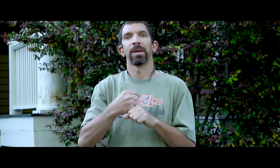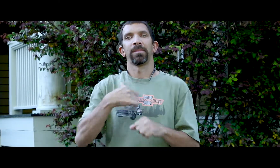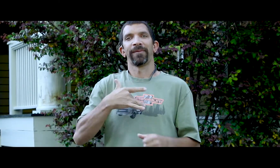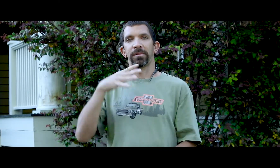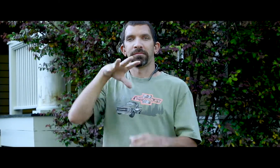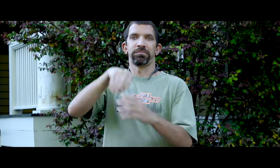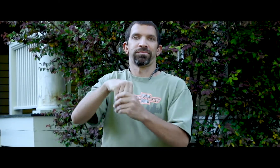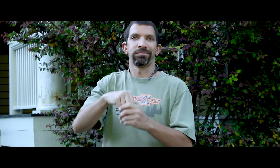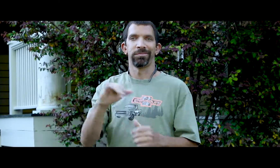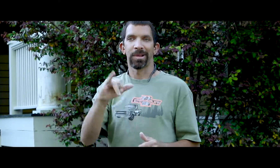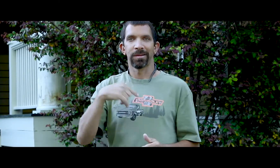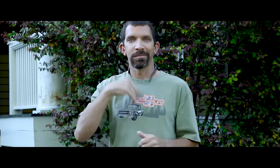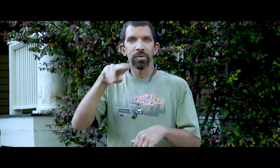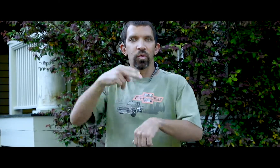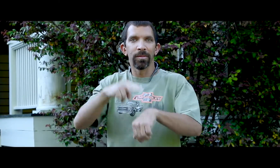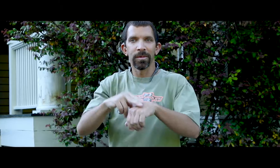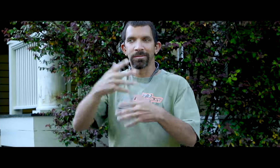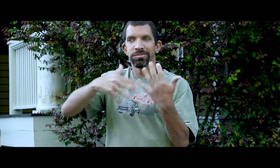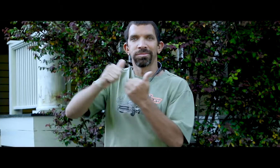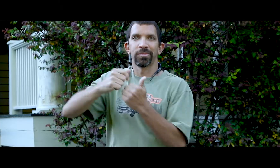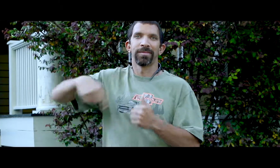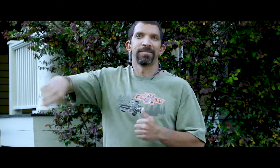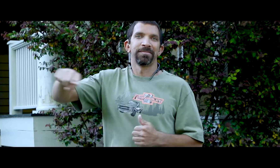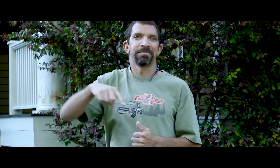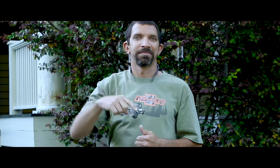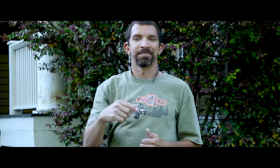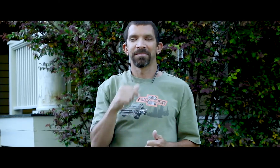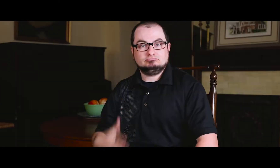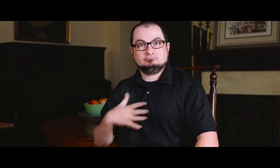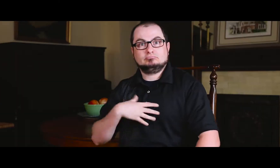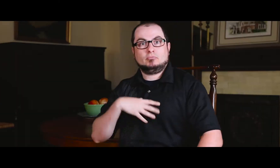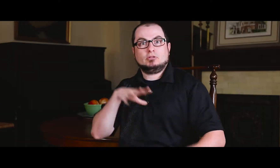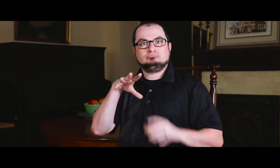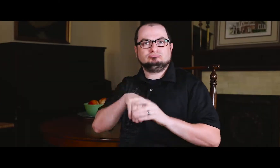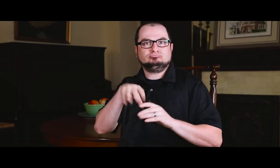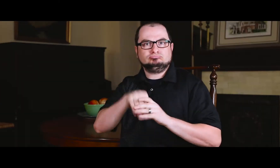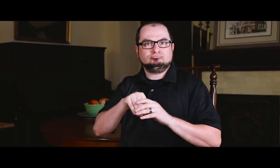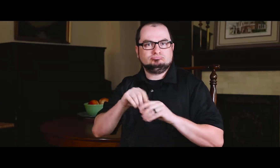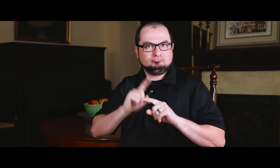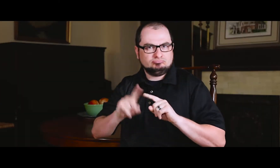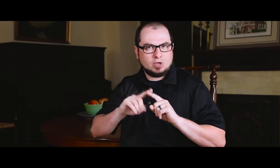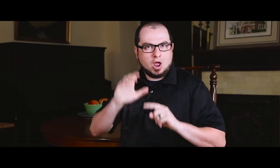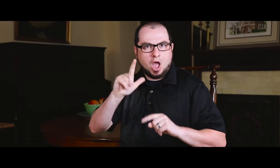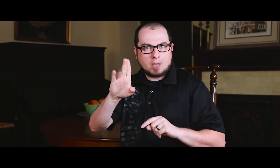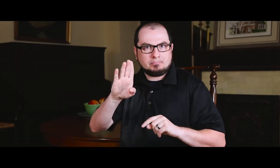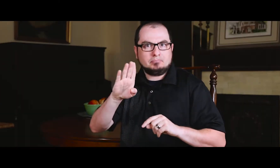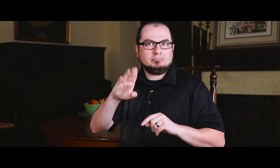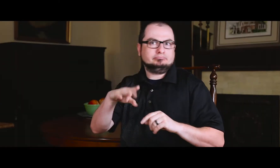I felt more included. I felt like I was normal, just hanging out with them. I was involved with a bunch of different clubs